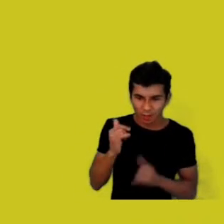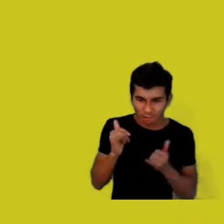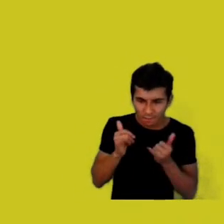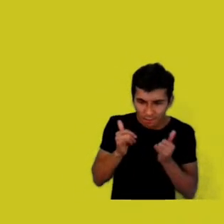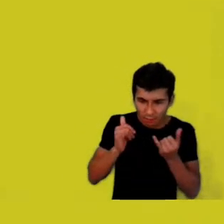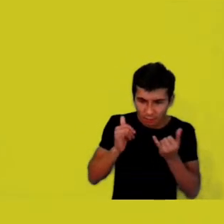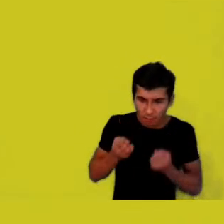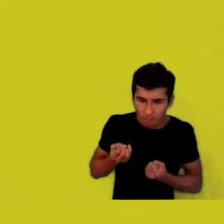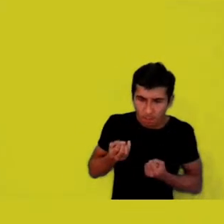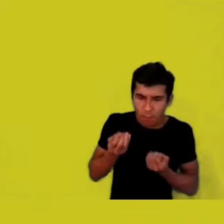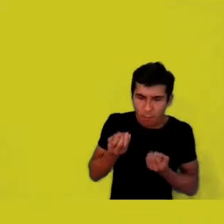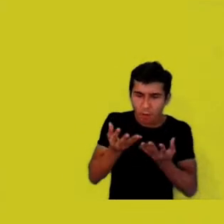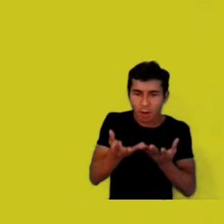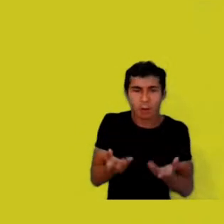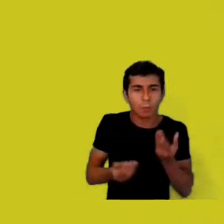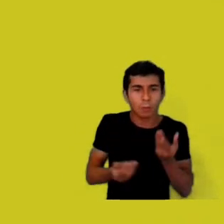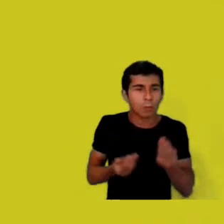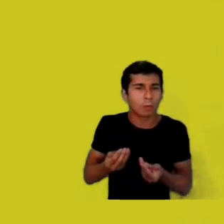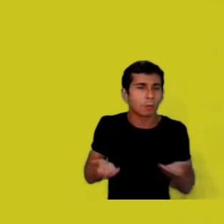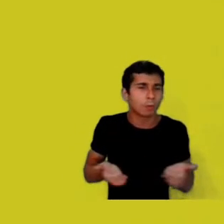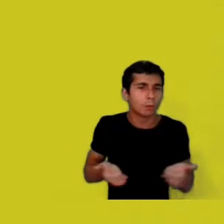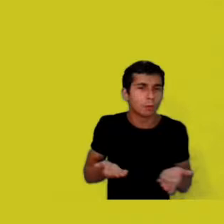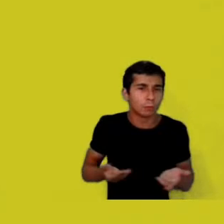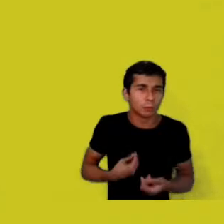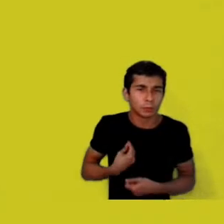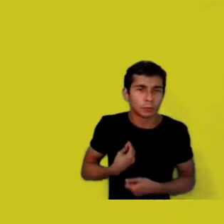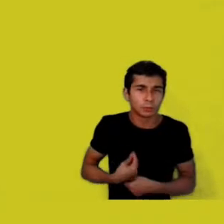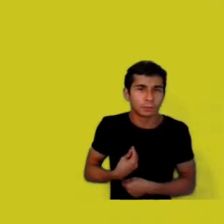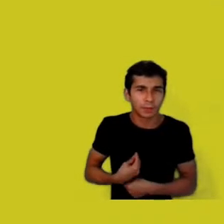And this whole shire